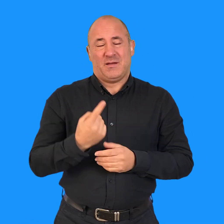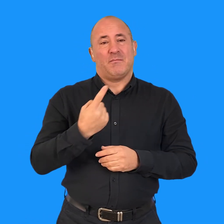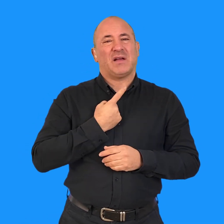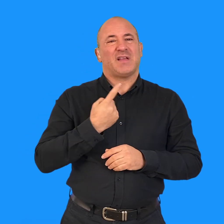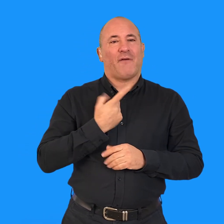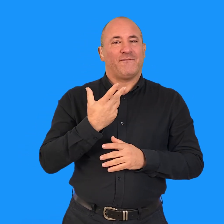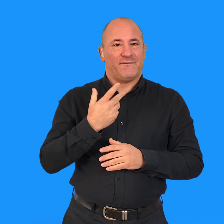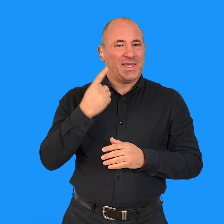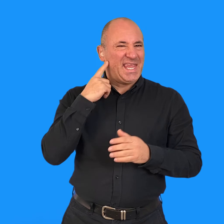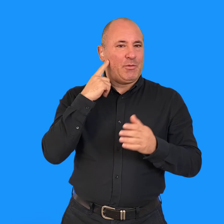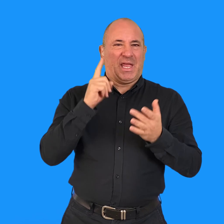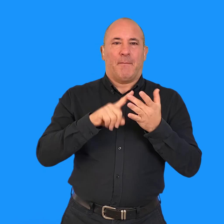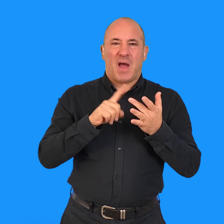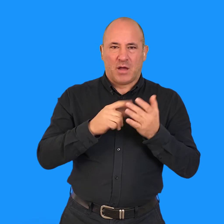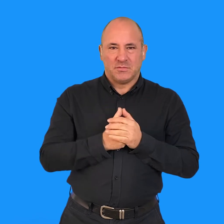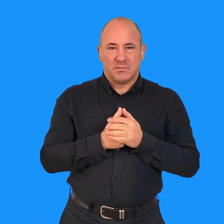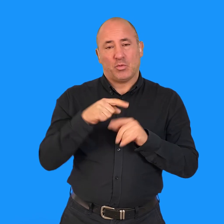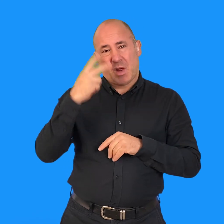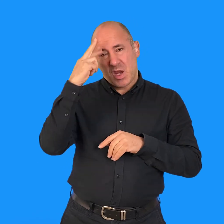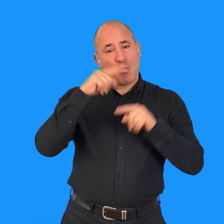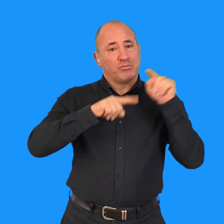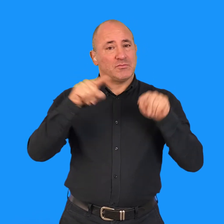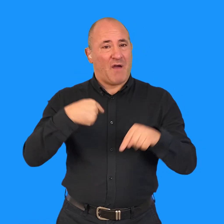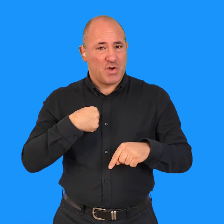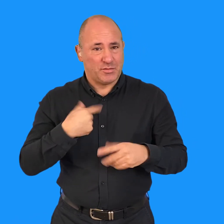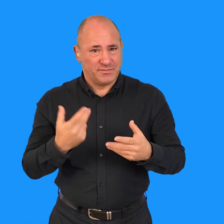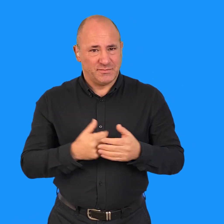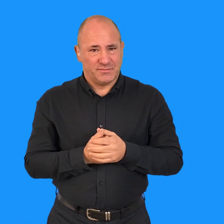I'm hearing impaired and neurodiverse.